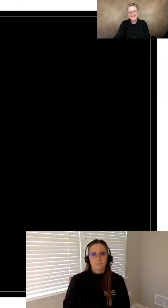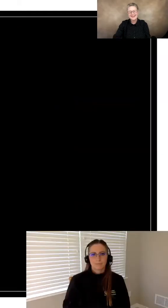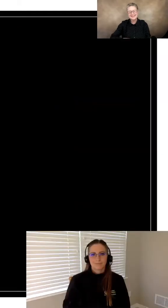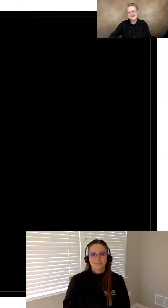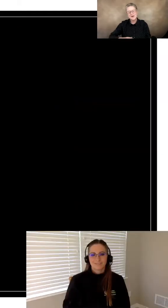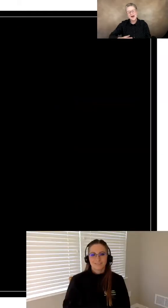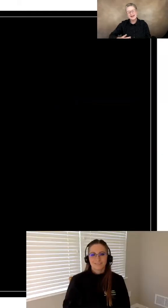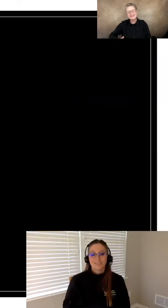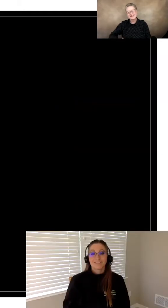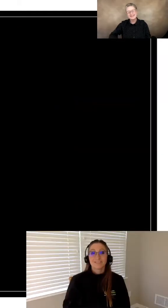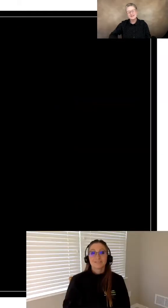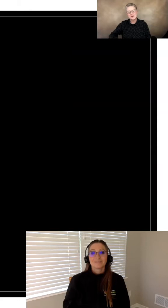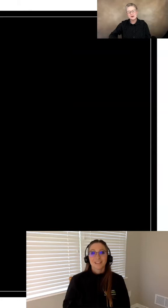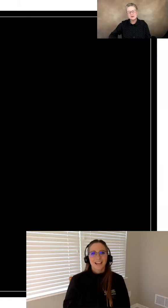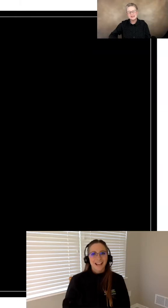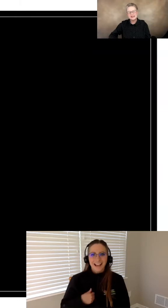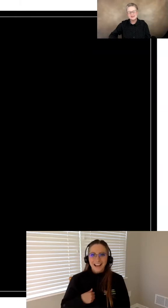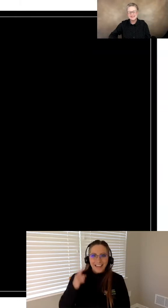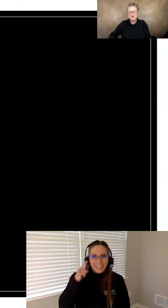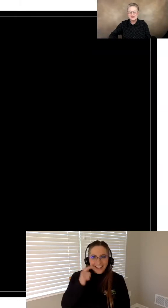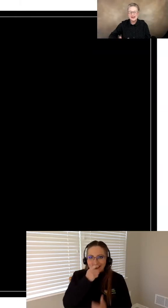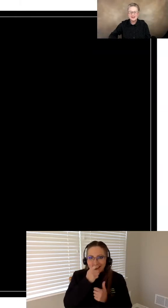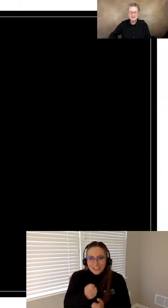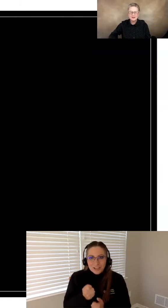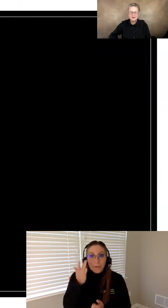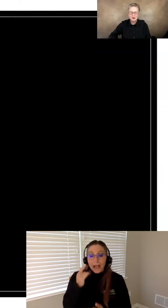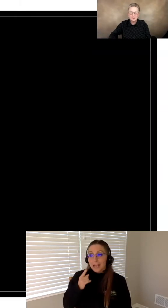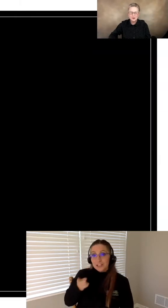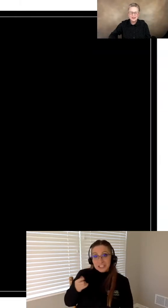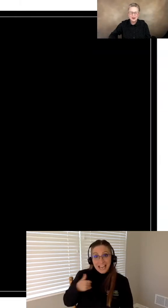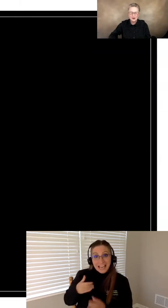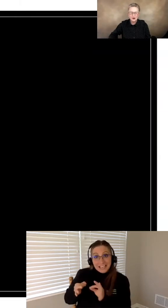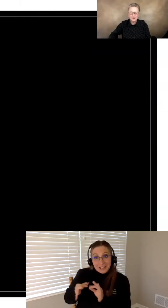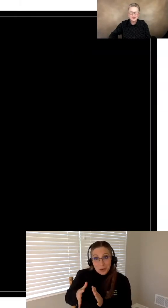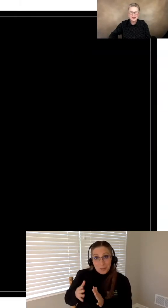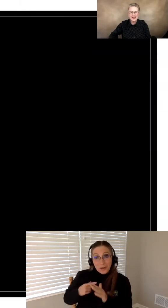and so, I just think it's so interesting, so she had a little interpreter in kindergarten